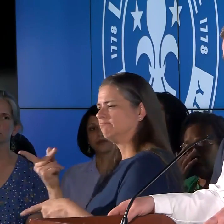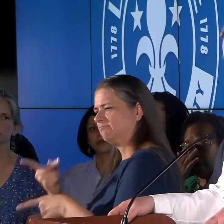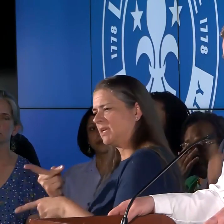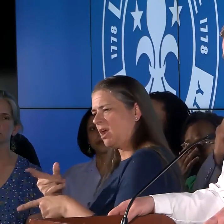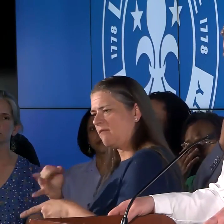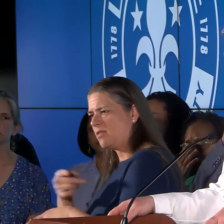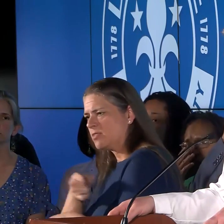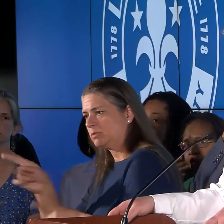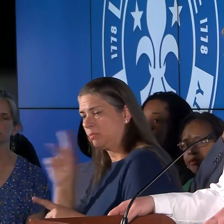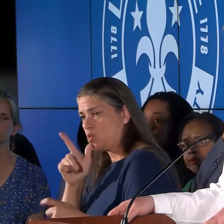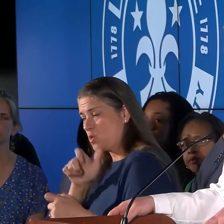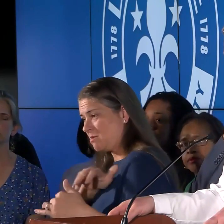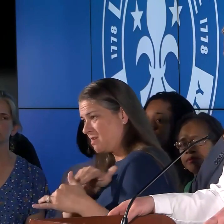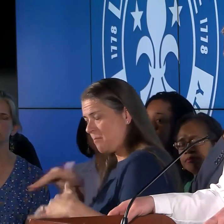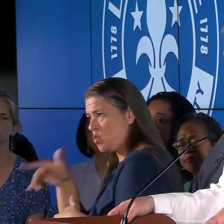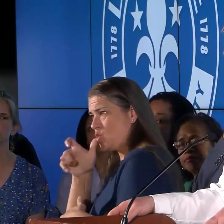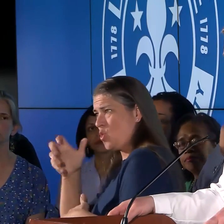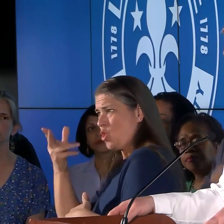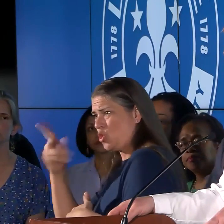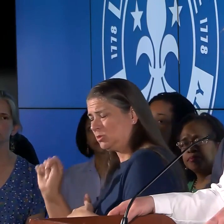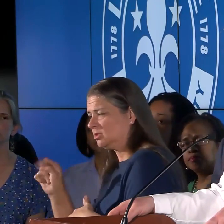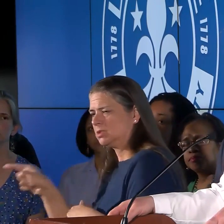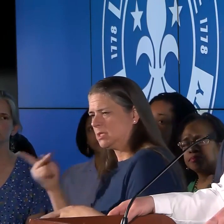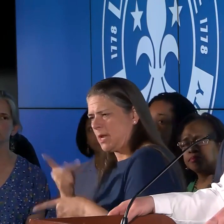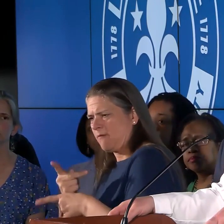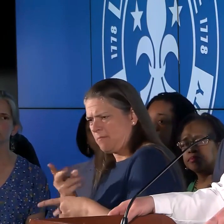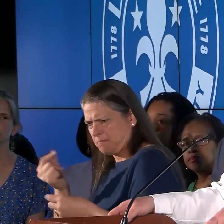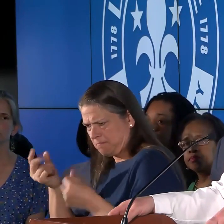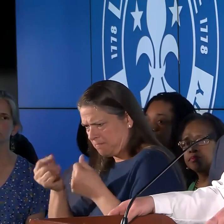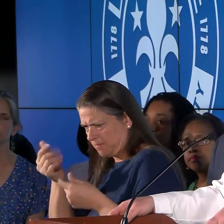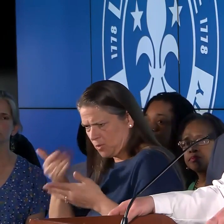people coming in, severely injured in *** very short period of time, we were